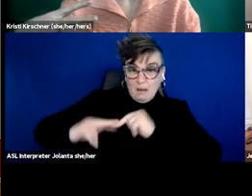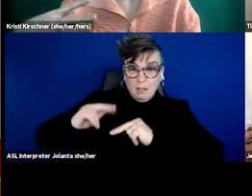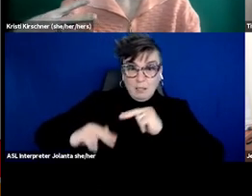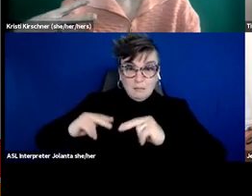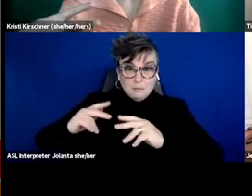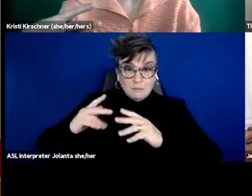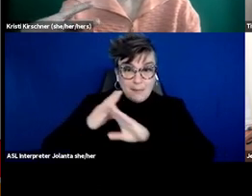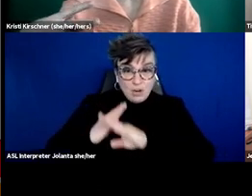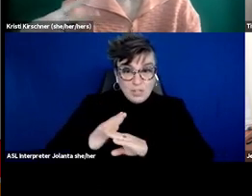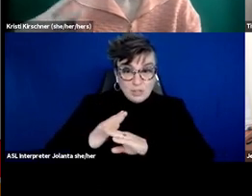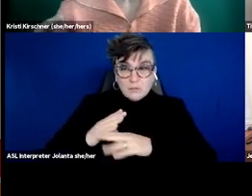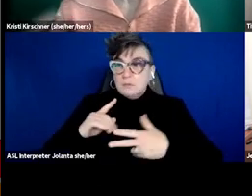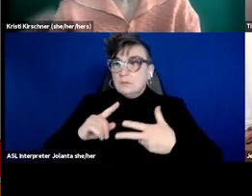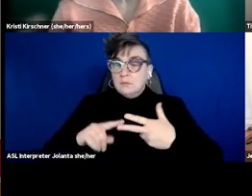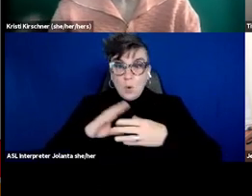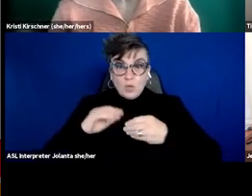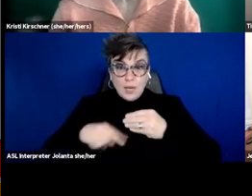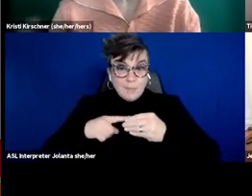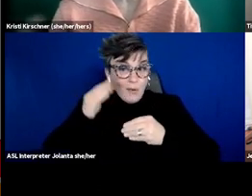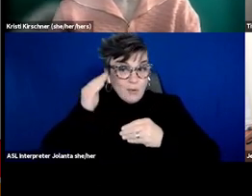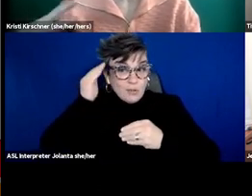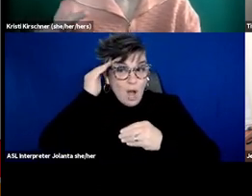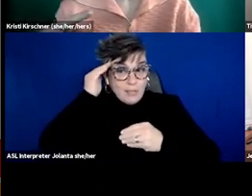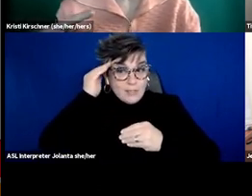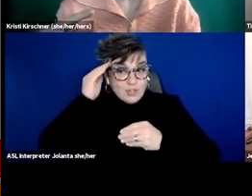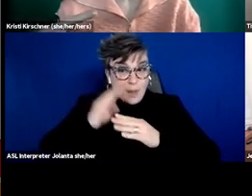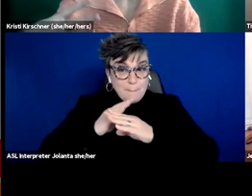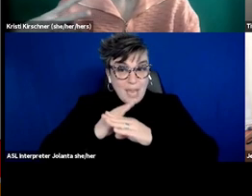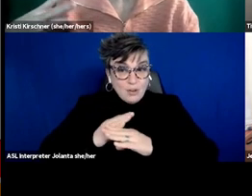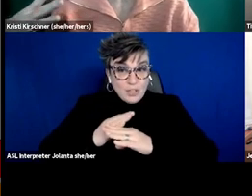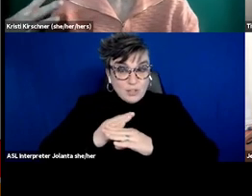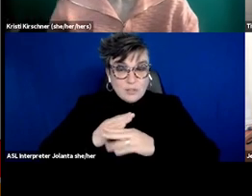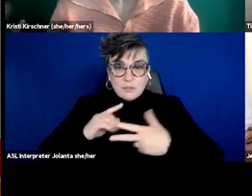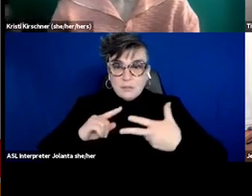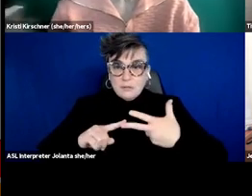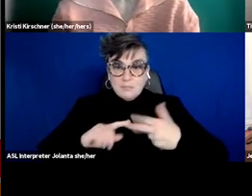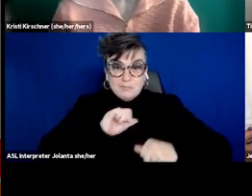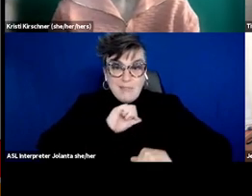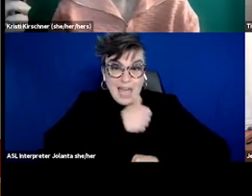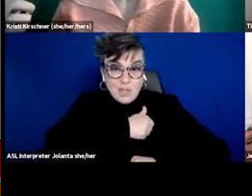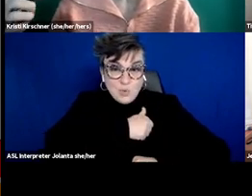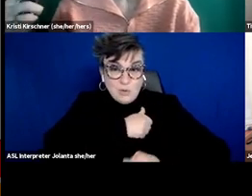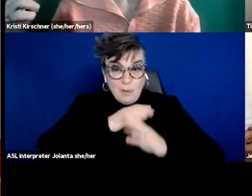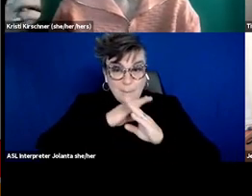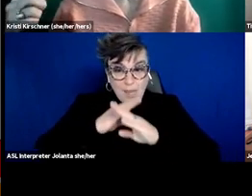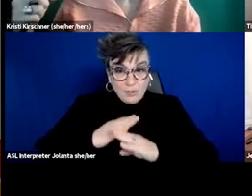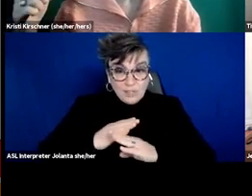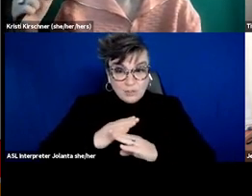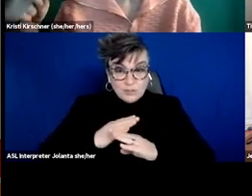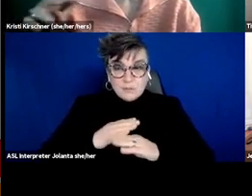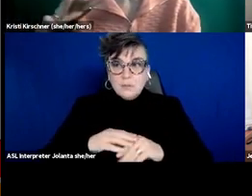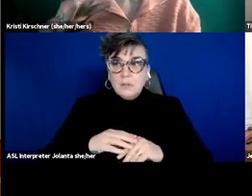talking about knowledge barriers, we’re talking about attitudinal barriers and I think